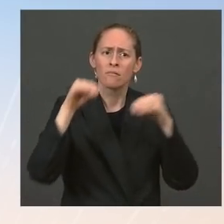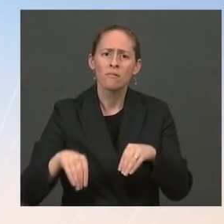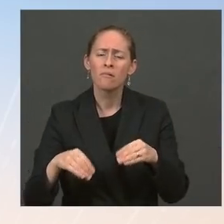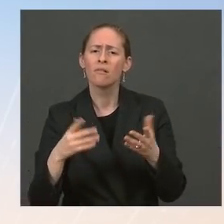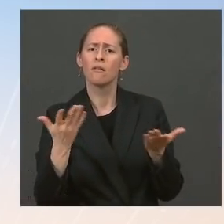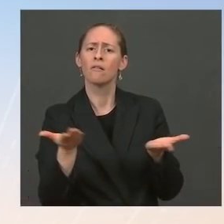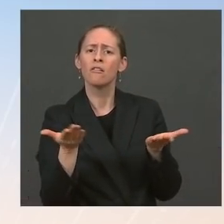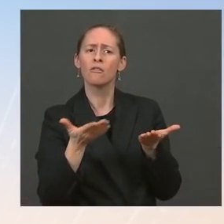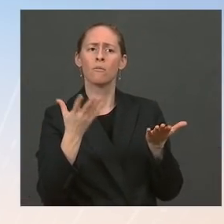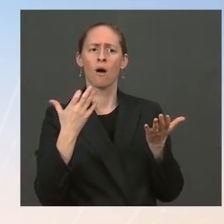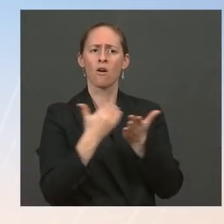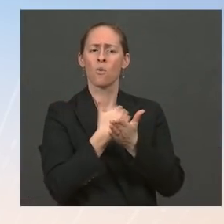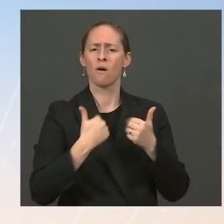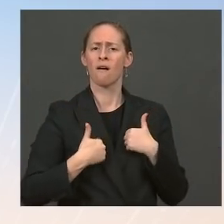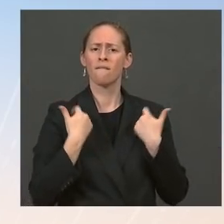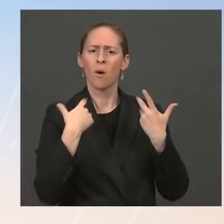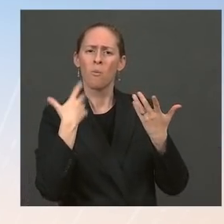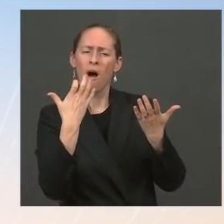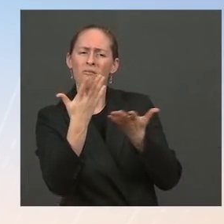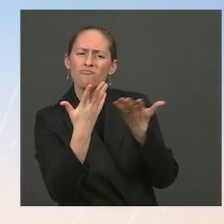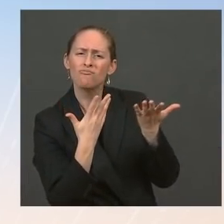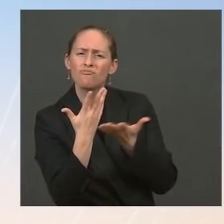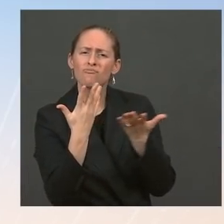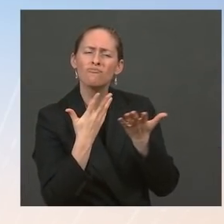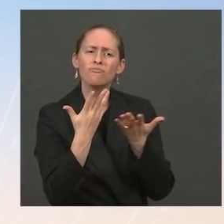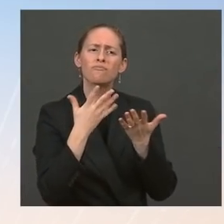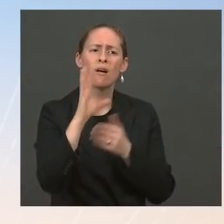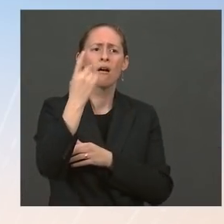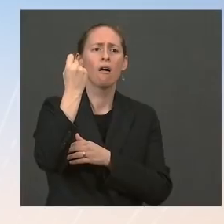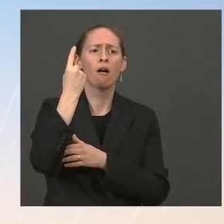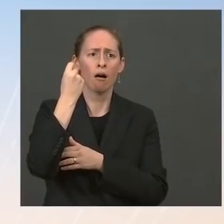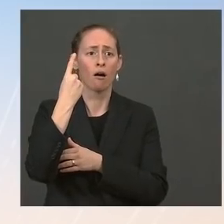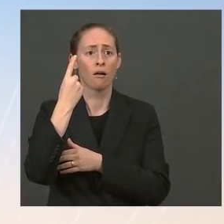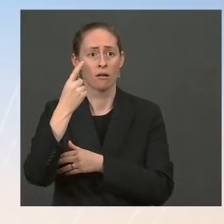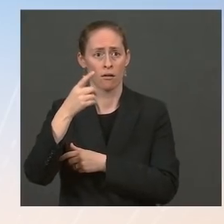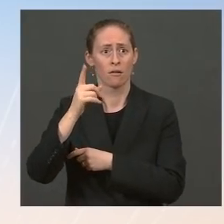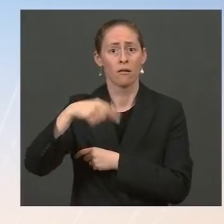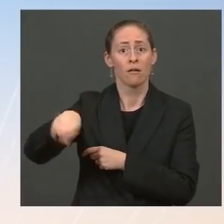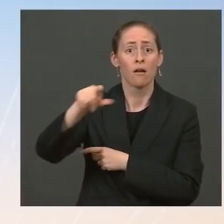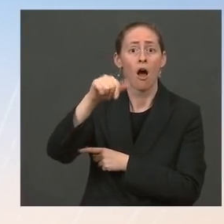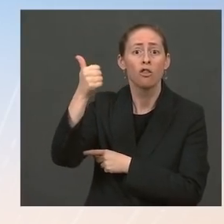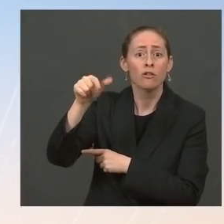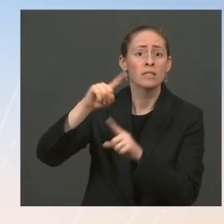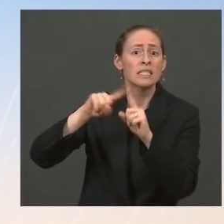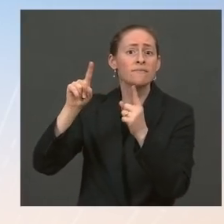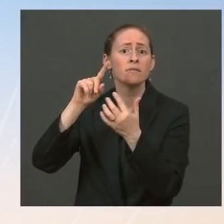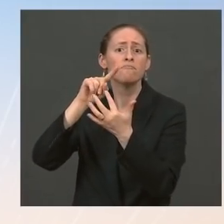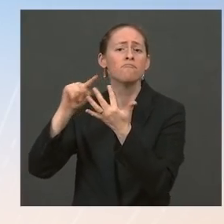who are coming to the border will be part of the discussion. The Press: Let me ask one last question. I'm not sure if the White House has a position on this, but I ask because it's gained a lot of attention